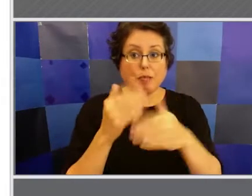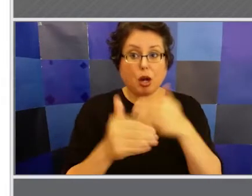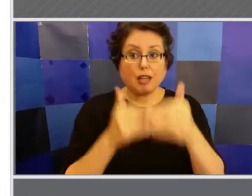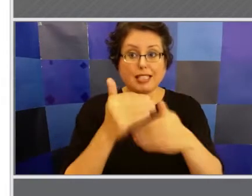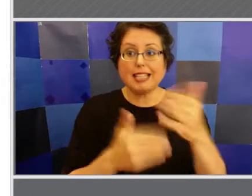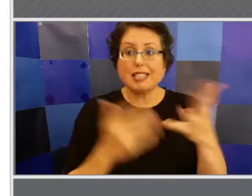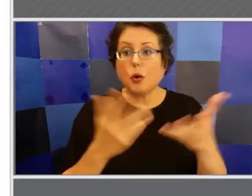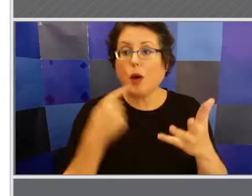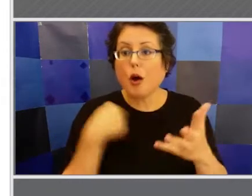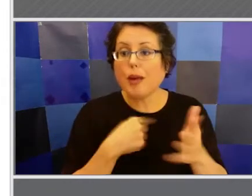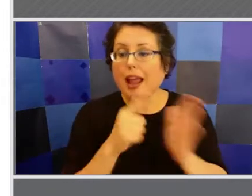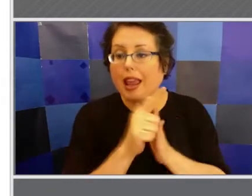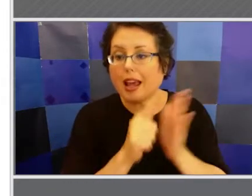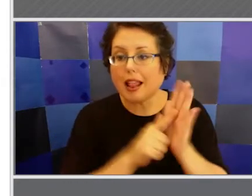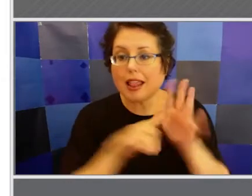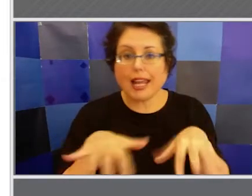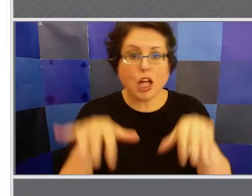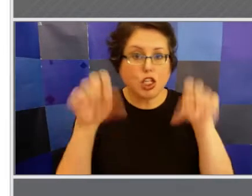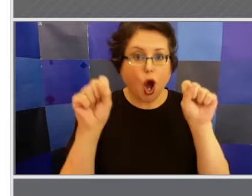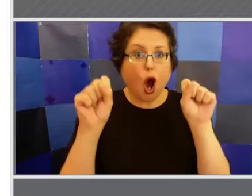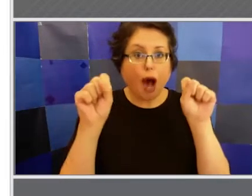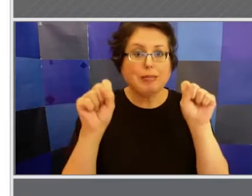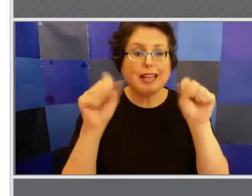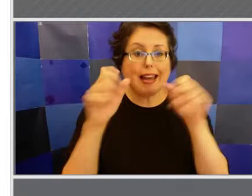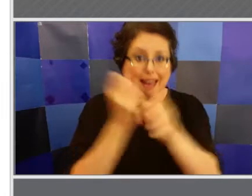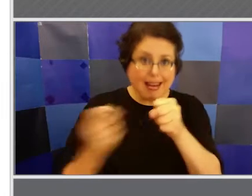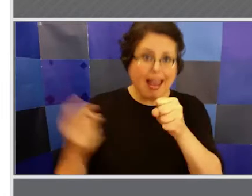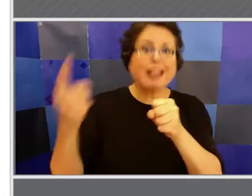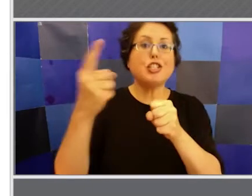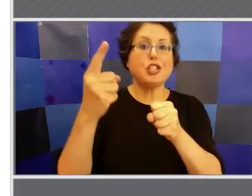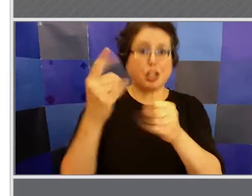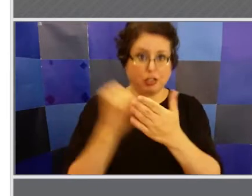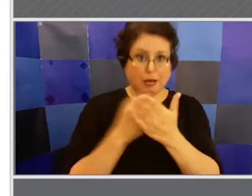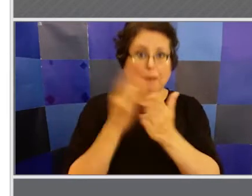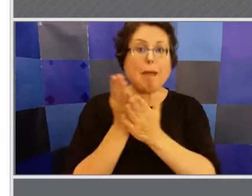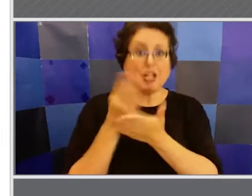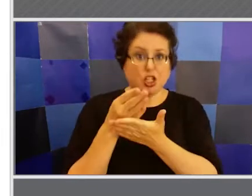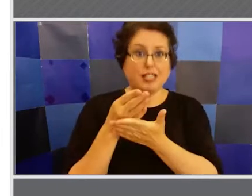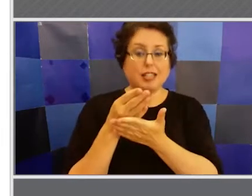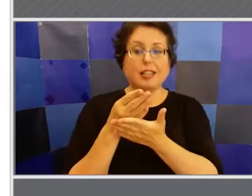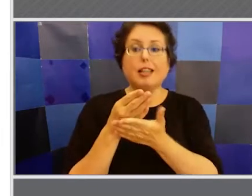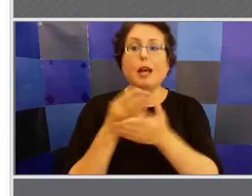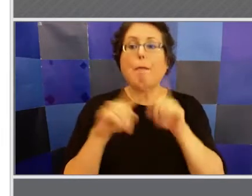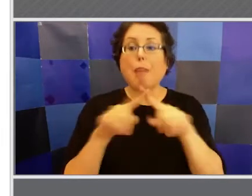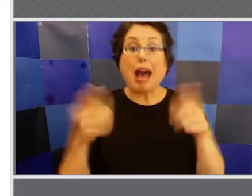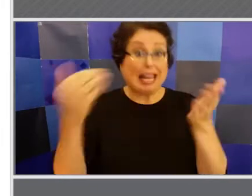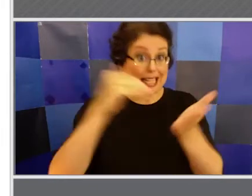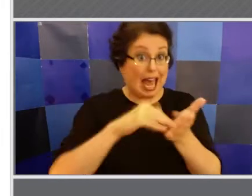legally adopt then the next year's budget. But again, because these are multi year projects.